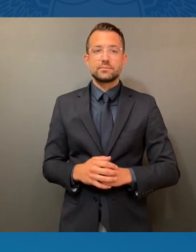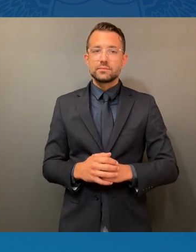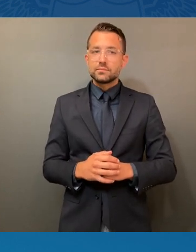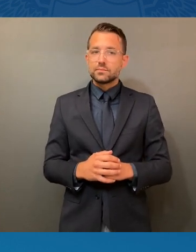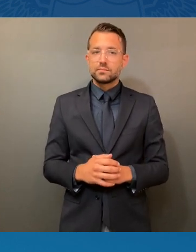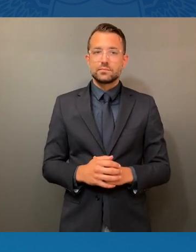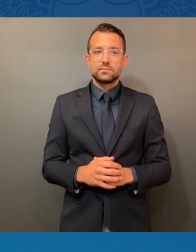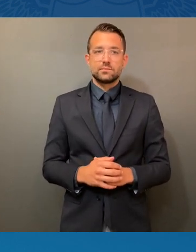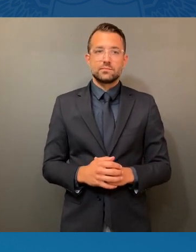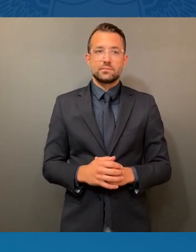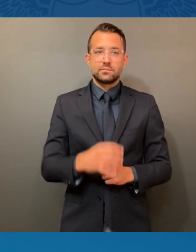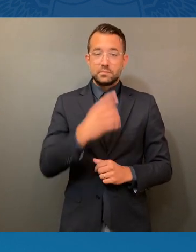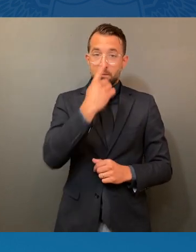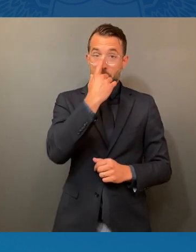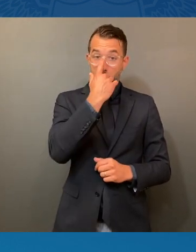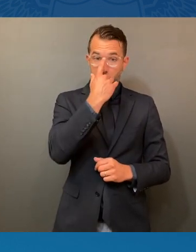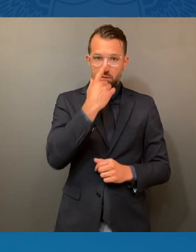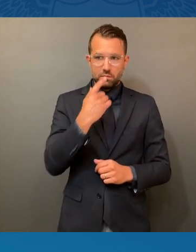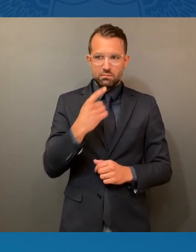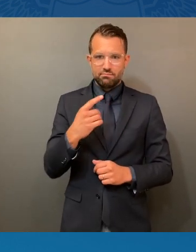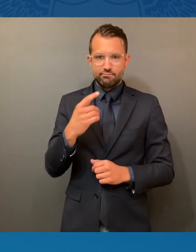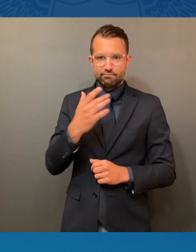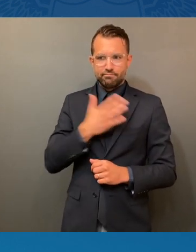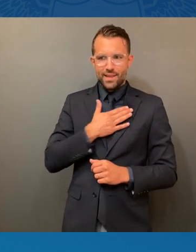and my dear friend, Mayor Libby Schaaf.